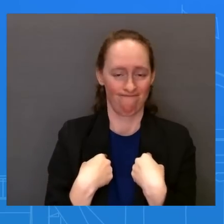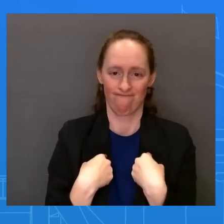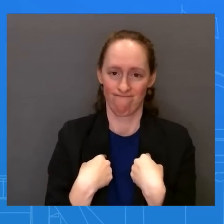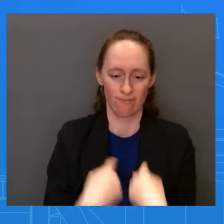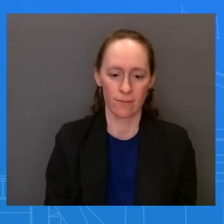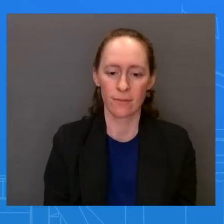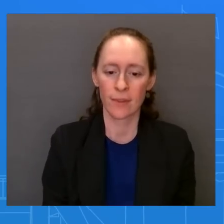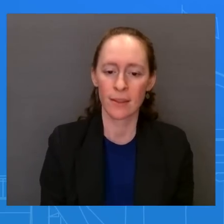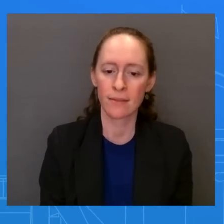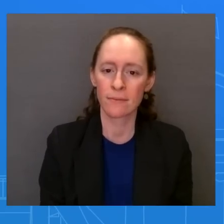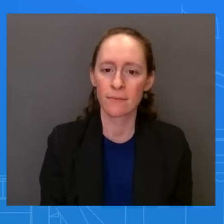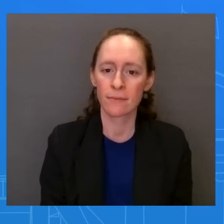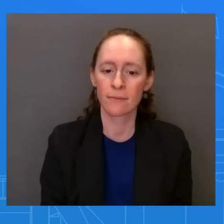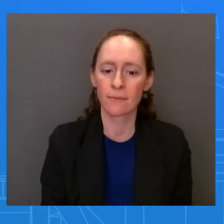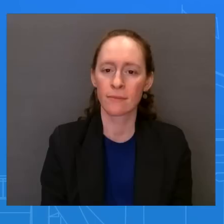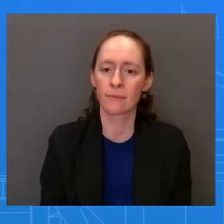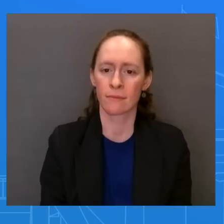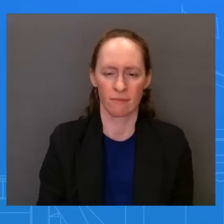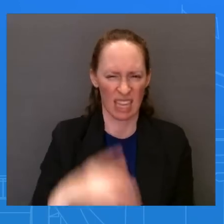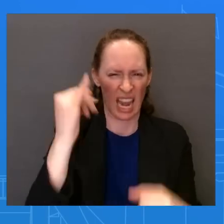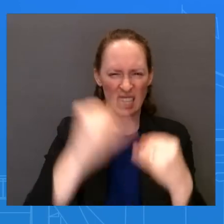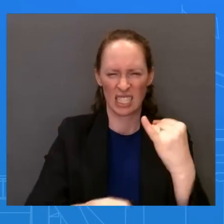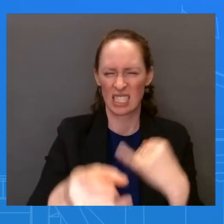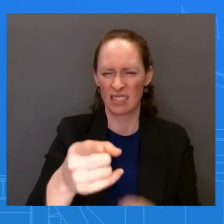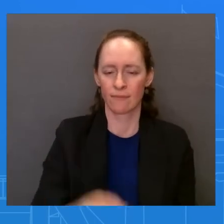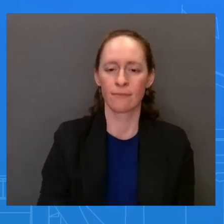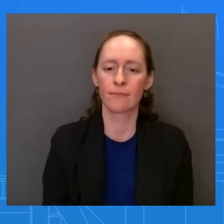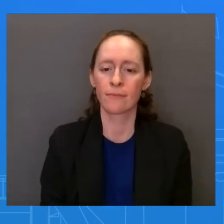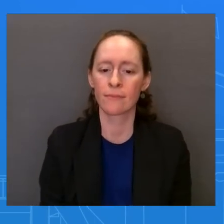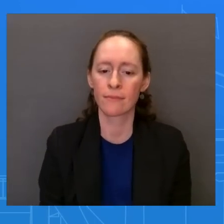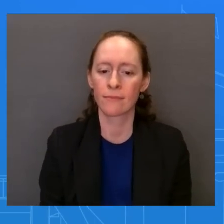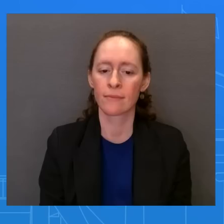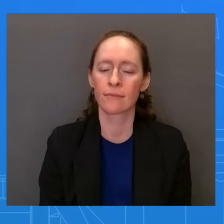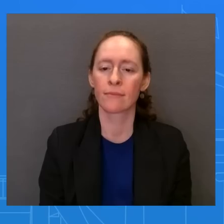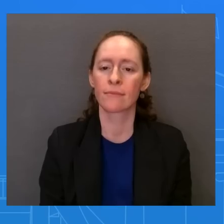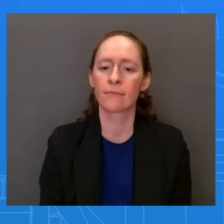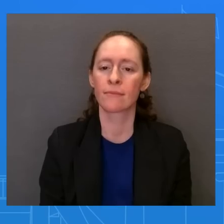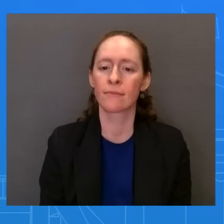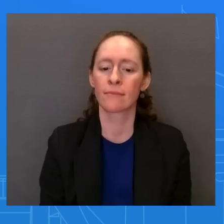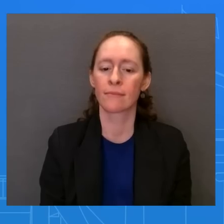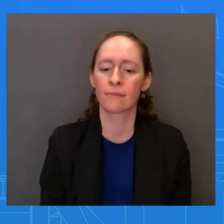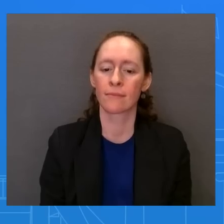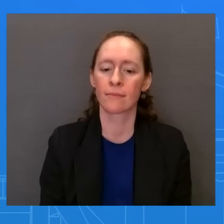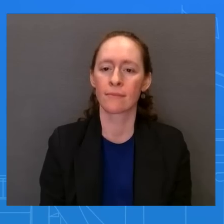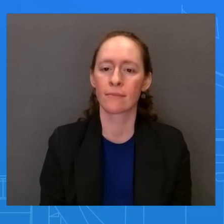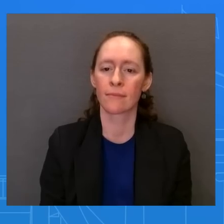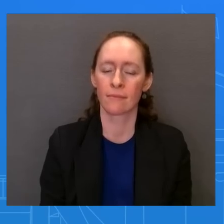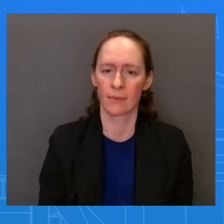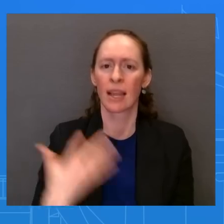Ms. Jean-Pierre: Last question. The Press: Yes, thank you. On the debt limit: I know that the White House says that you're not going to negotiate with Republicans on,